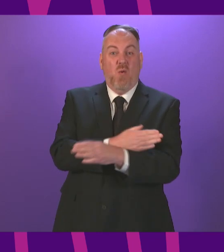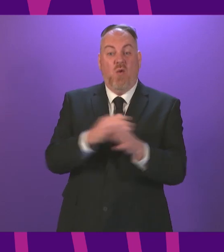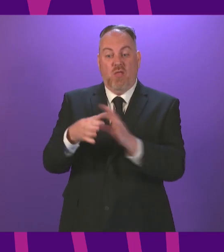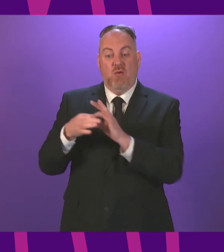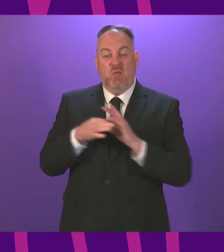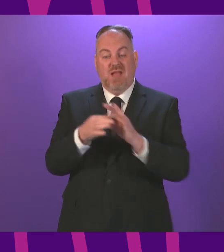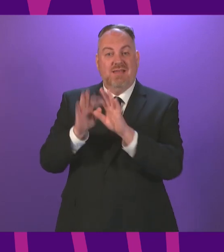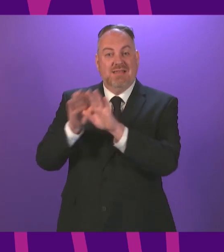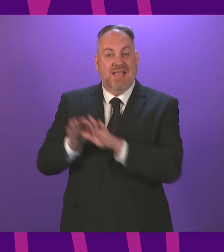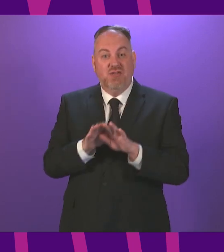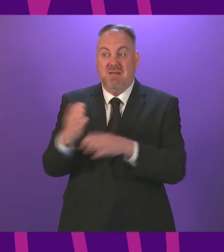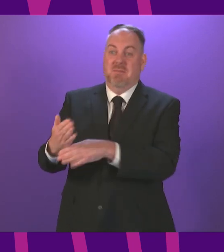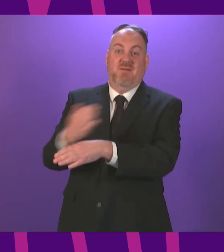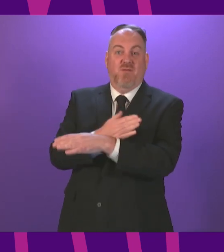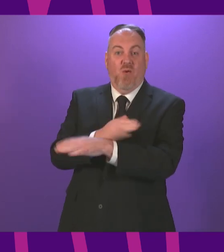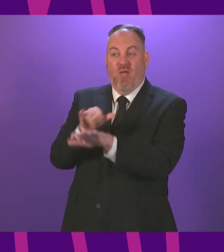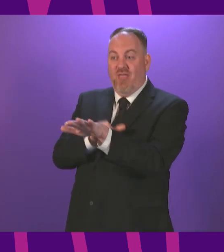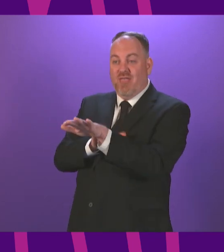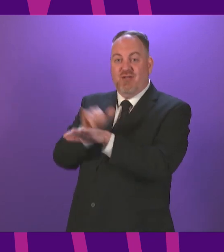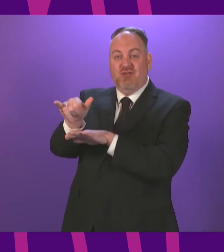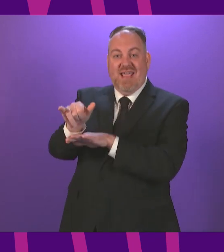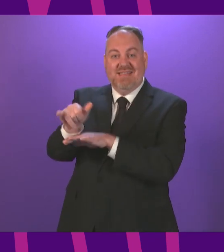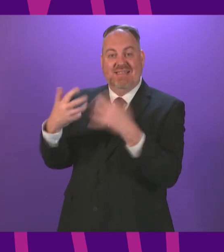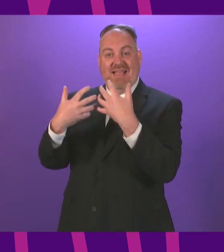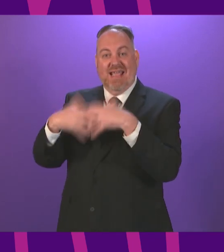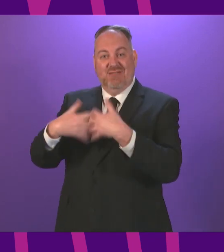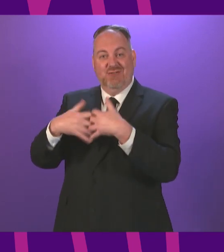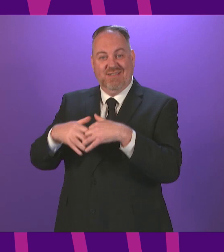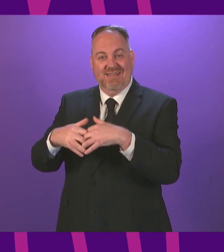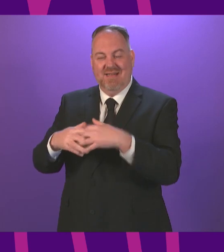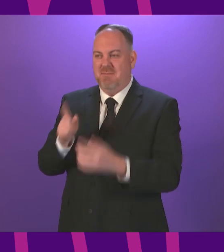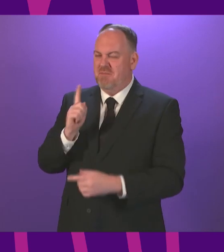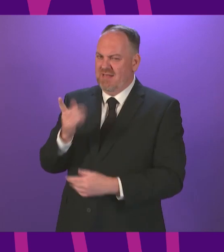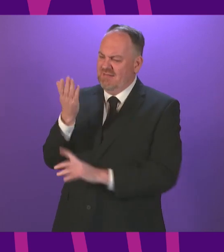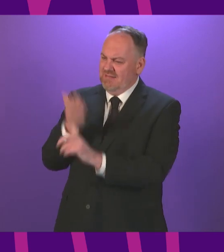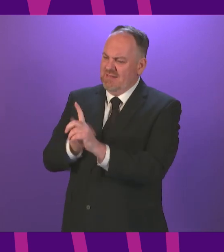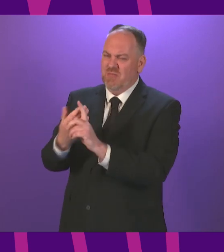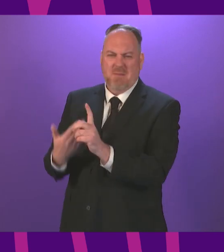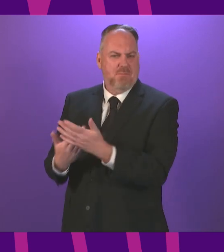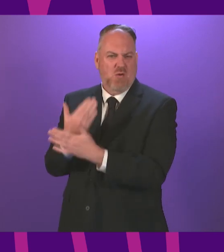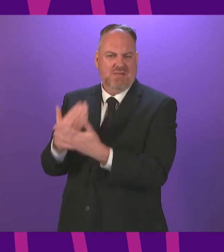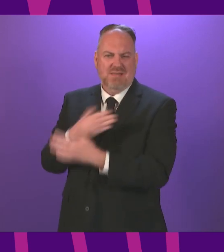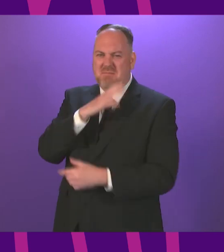and jet engine but who was a moderniser in life as well as in work. How many men in the 1950s